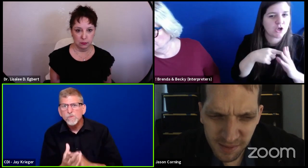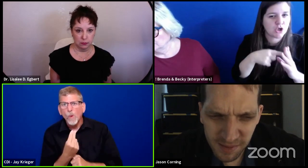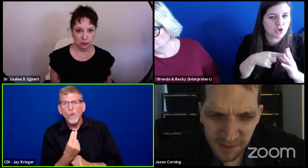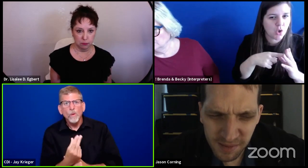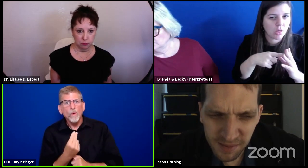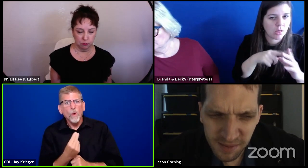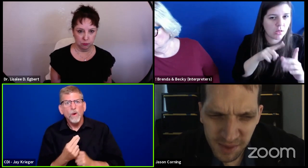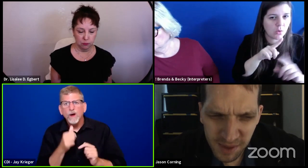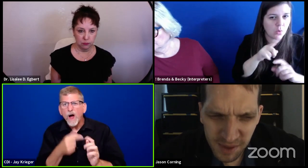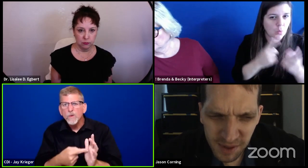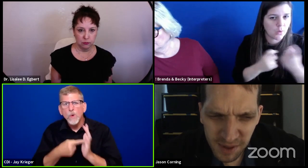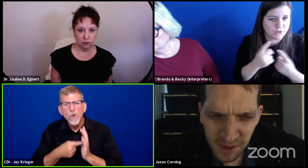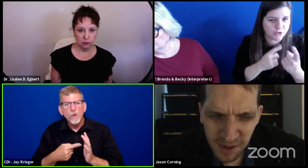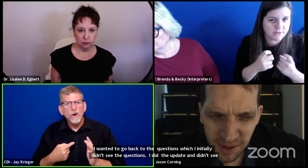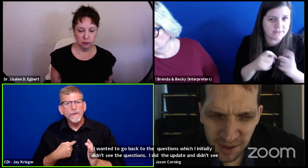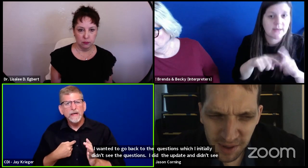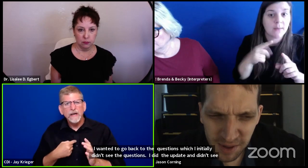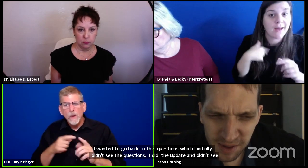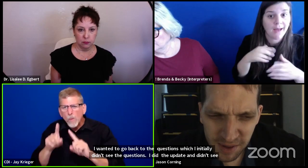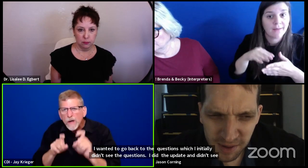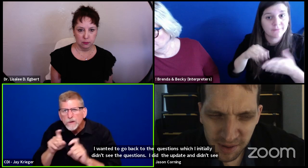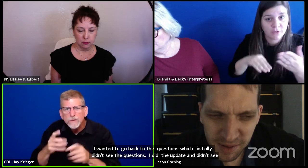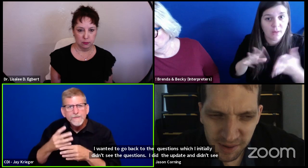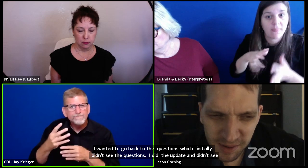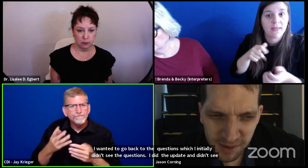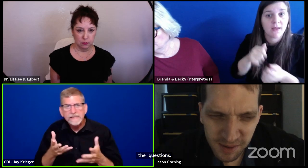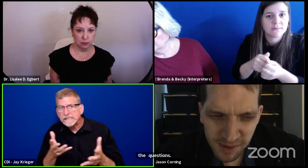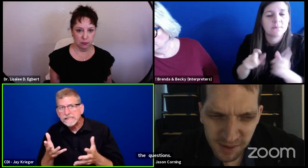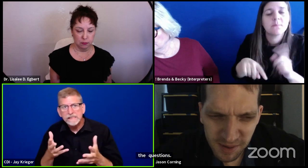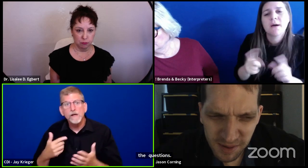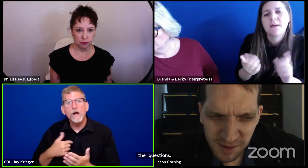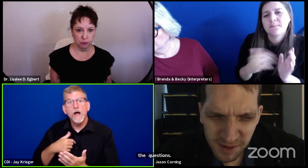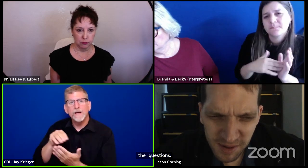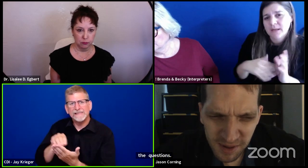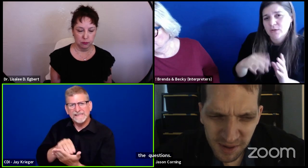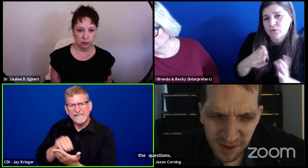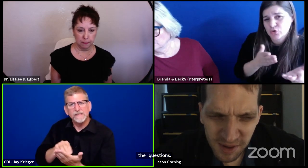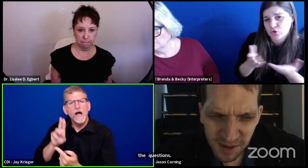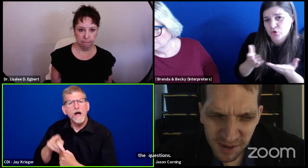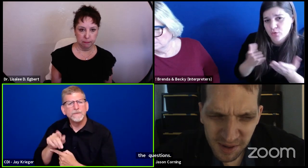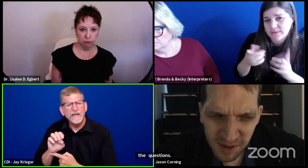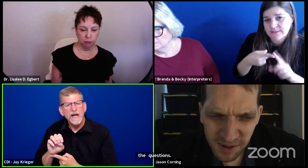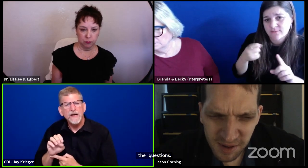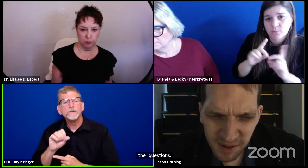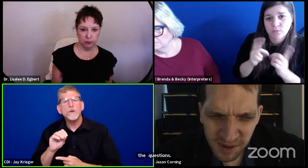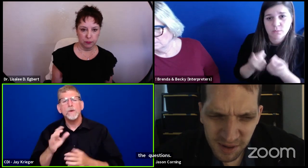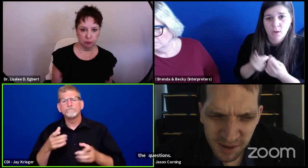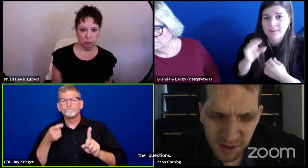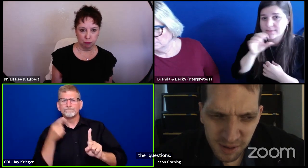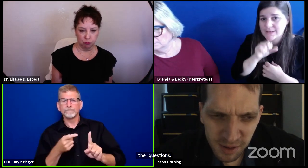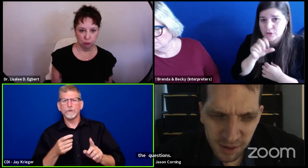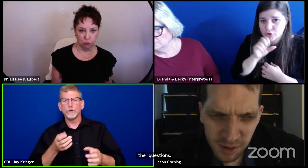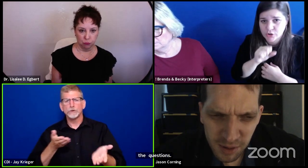However, the services, the aging services provided, as you know are through our AAAs,